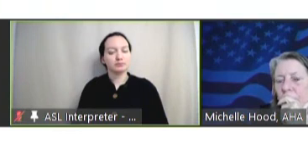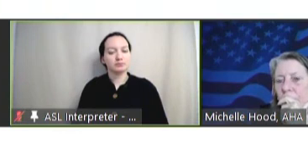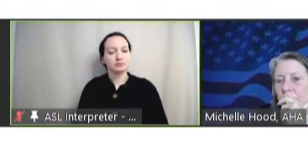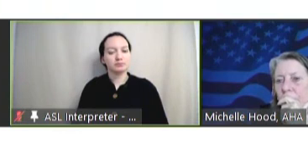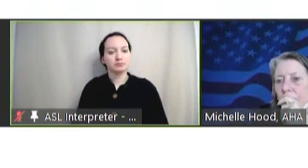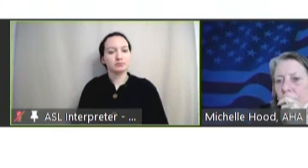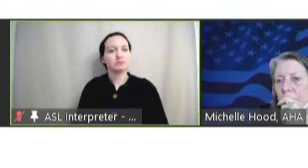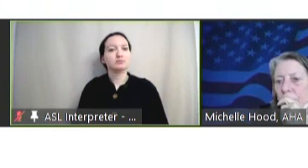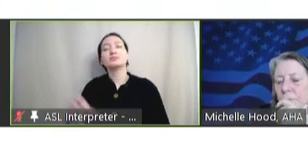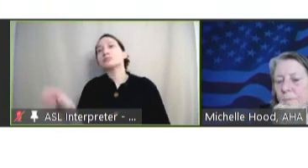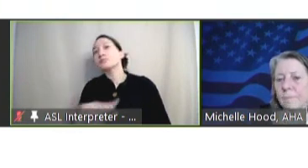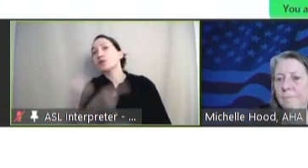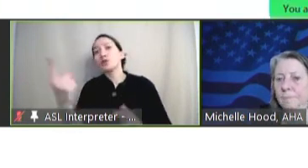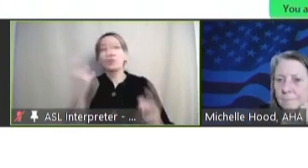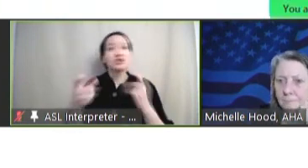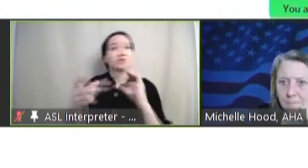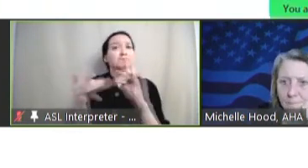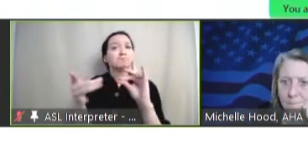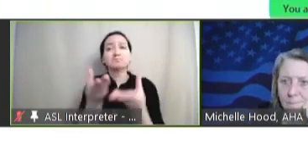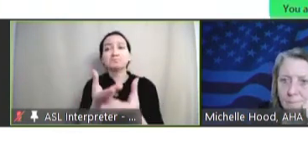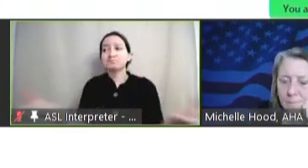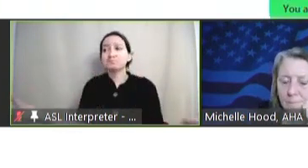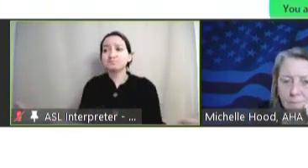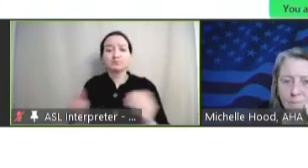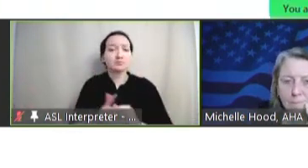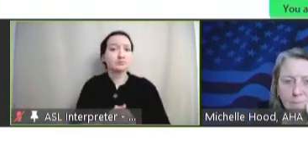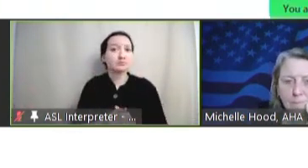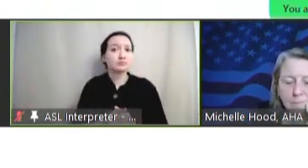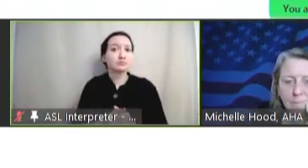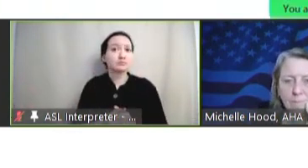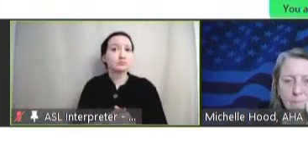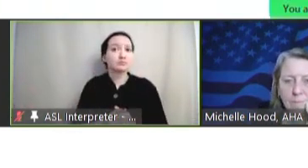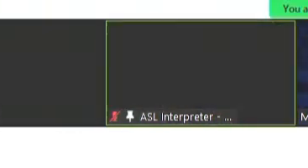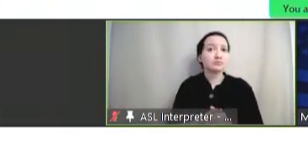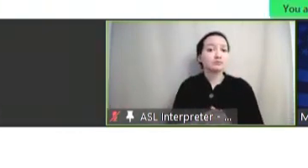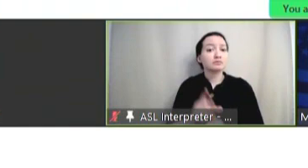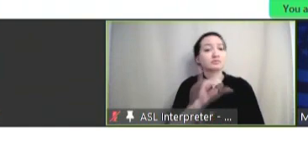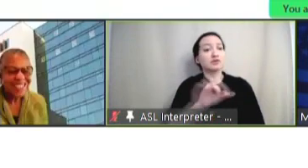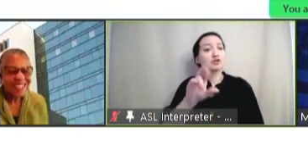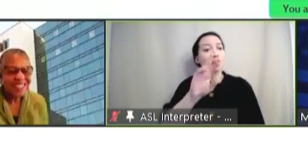Any other questions or comments from those on the call? Dr. Mullen, I see your hand up.